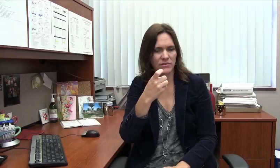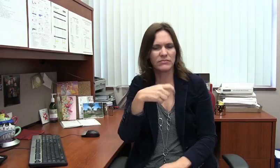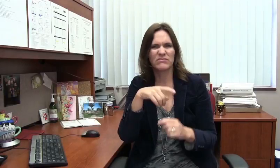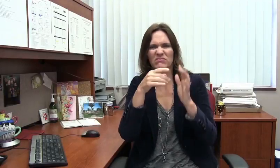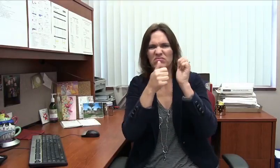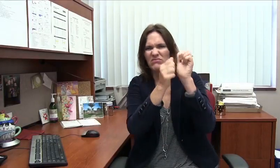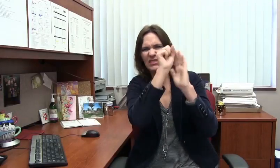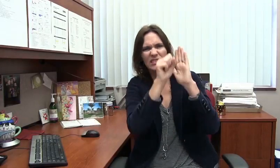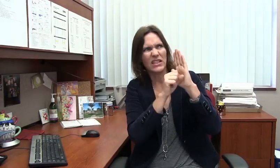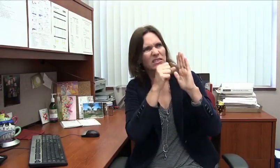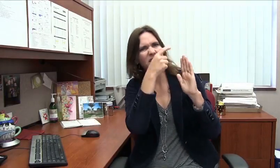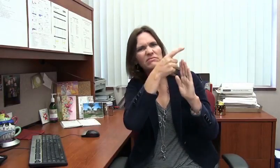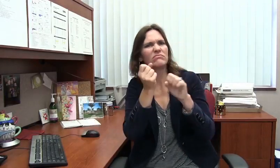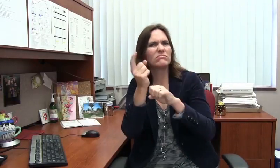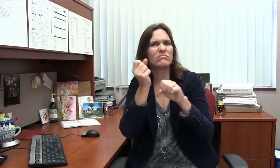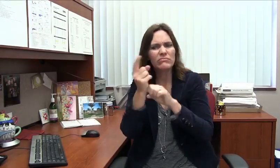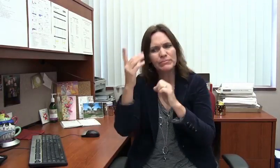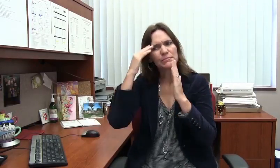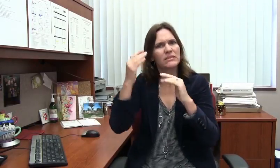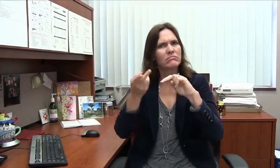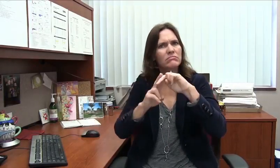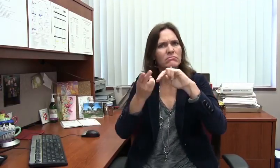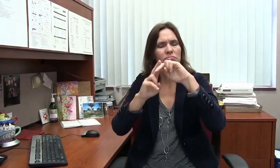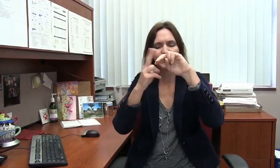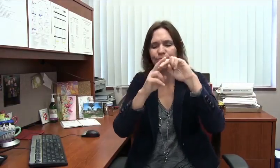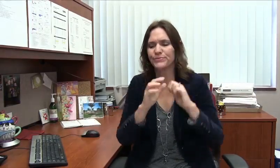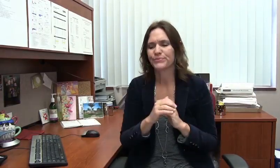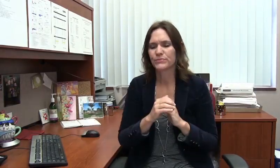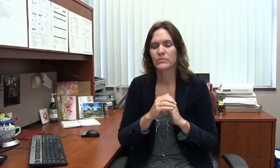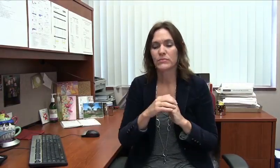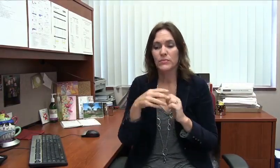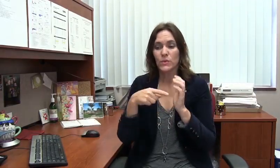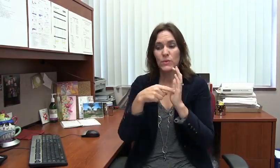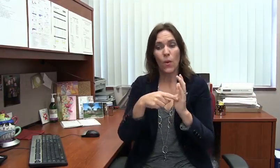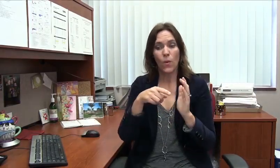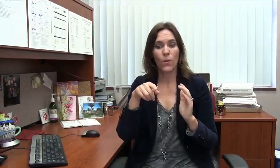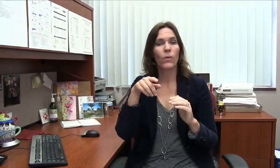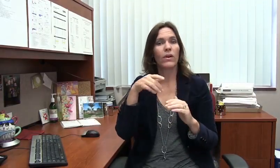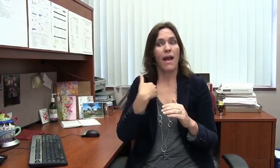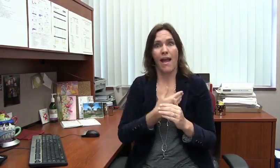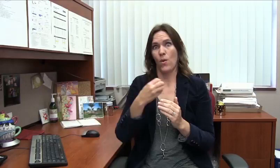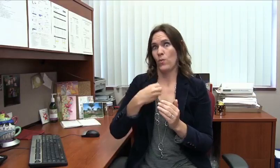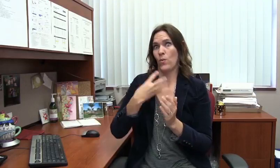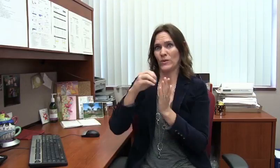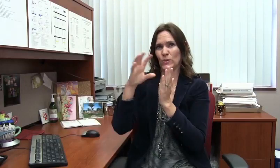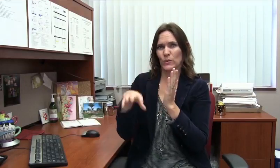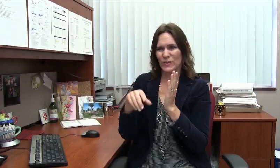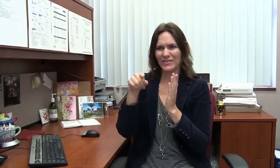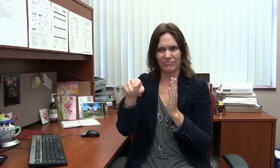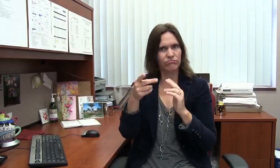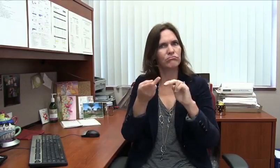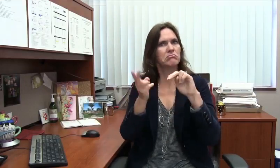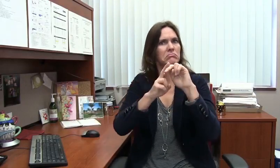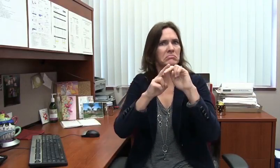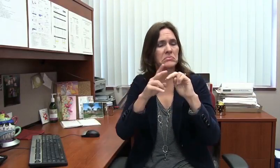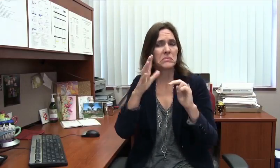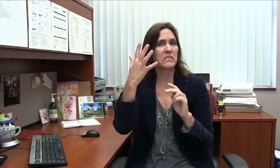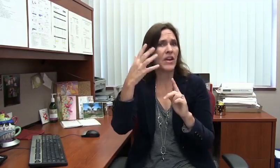and keep up with the elevated standards for student achievement Our white students have gained on average 5 points, showing that they are progressing well